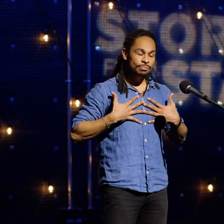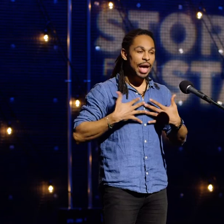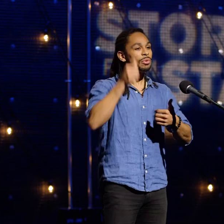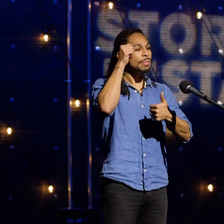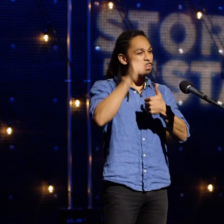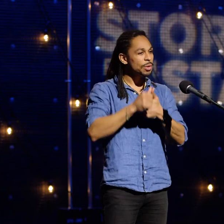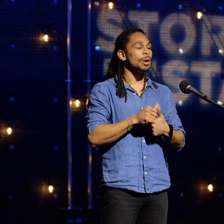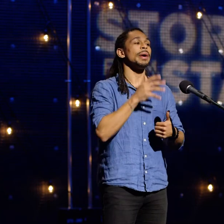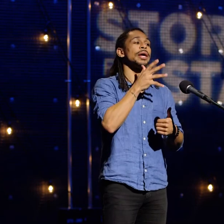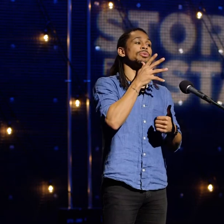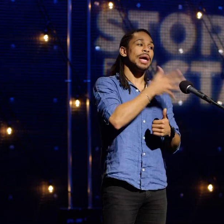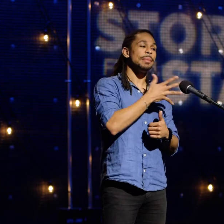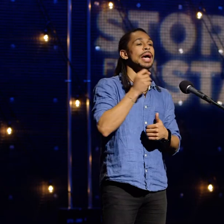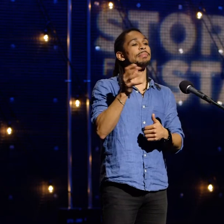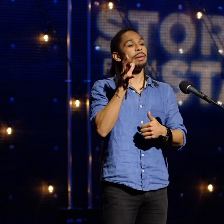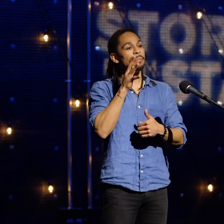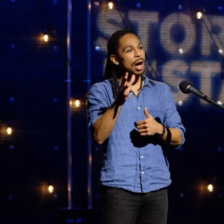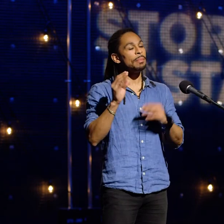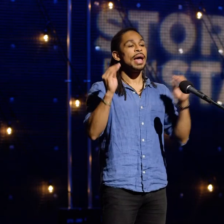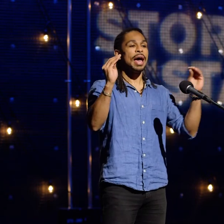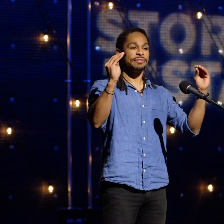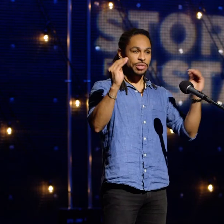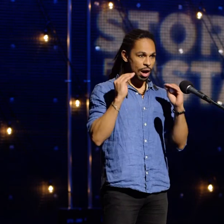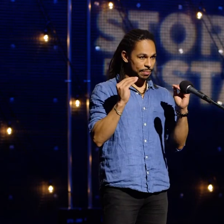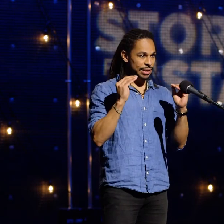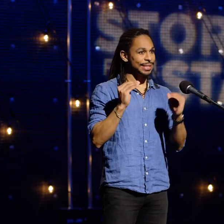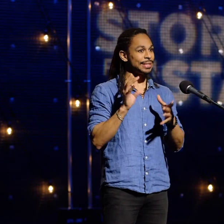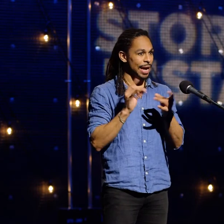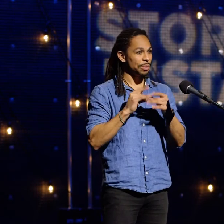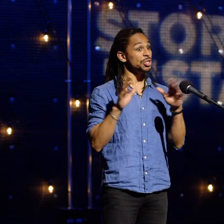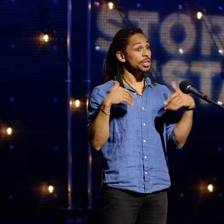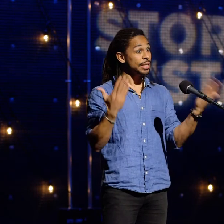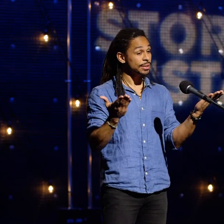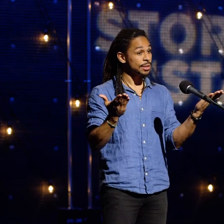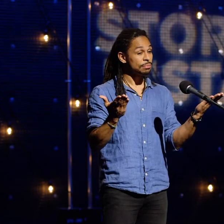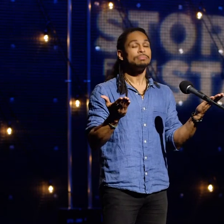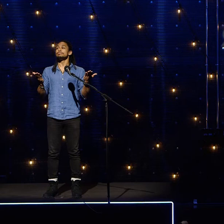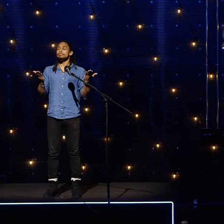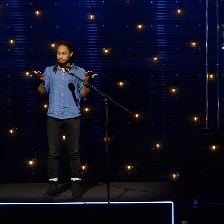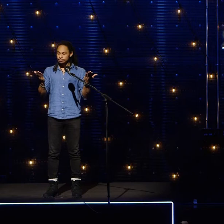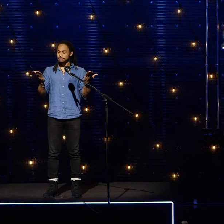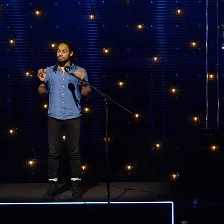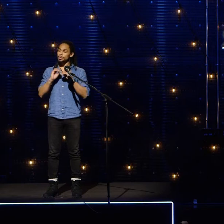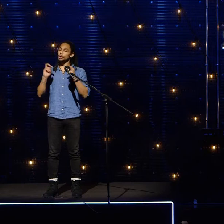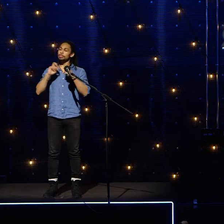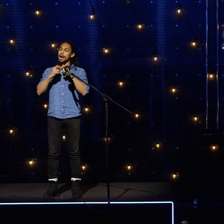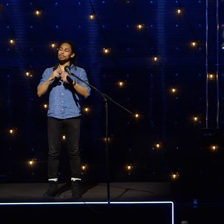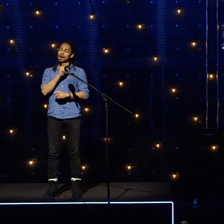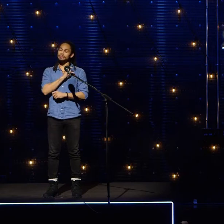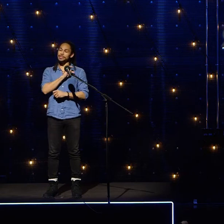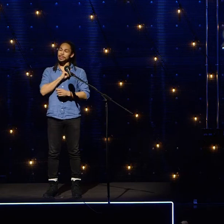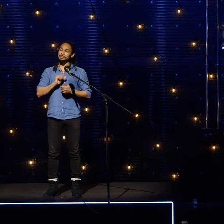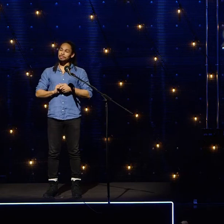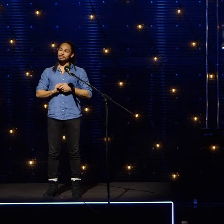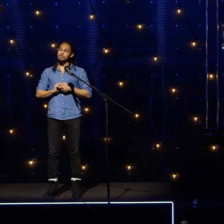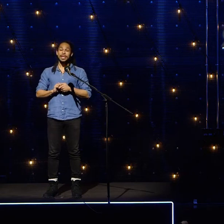and remember what my grandma and my mom have taught me to say, which is, "No problem, officer."